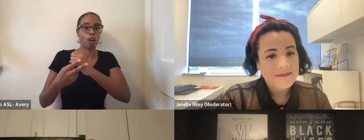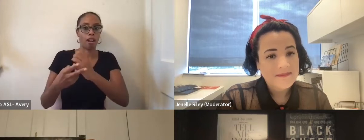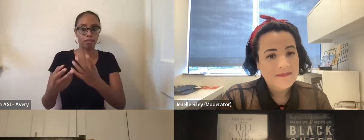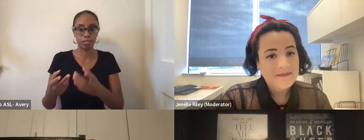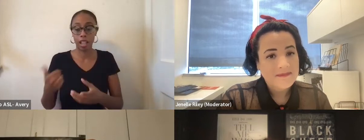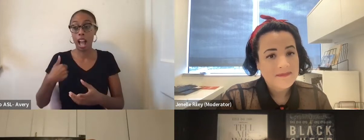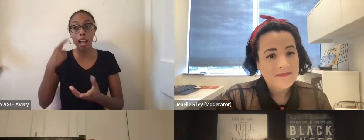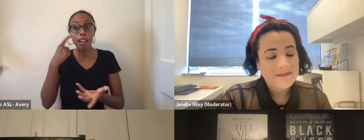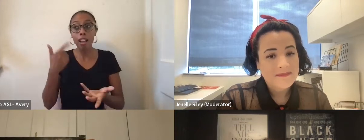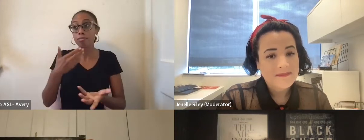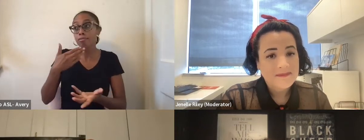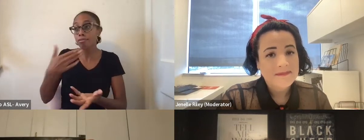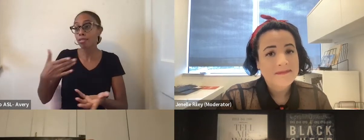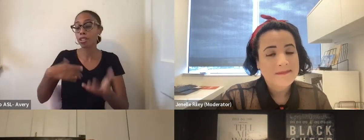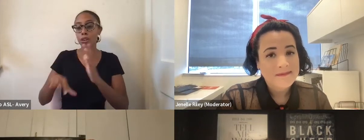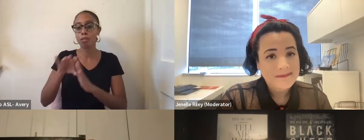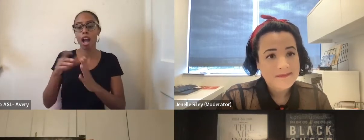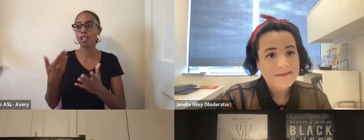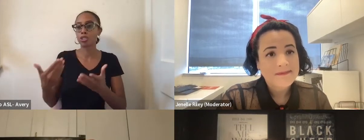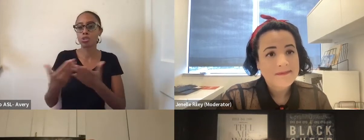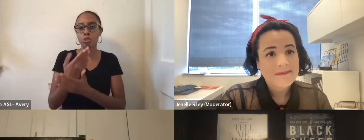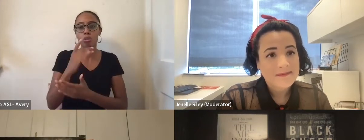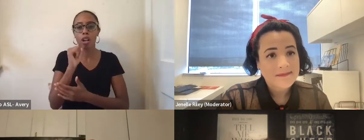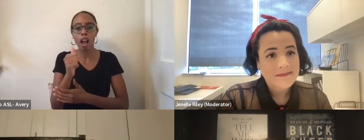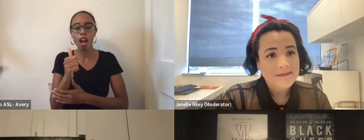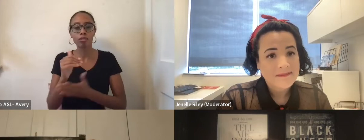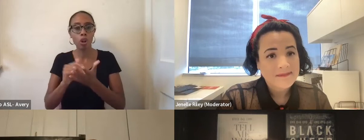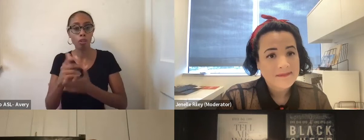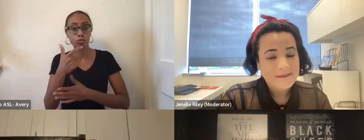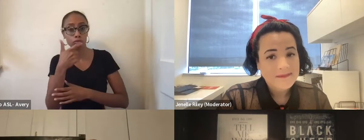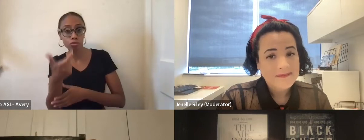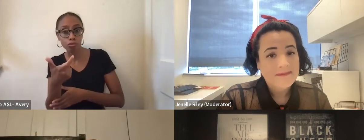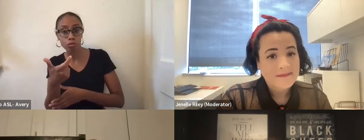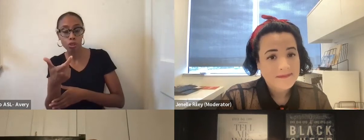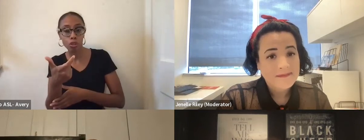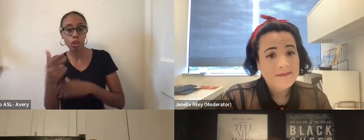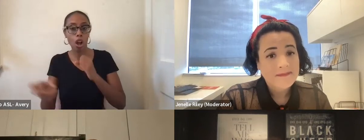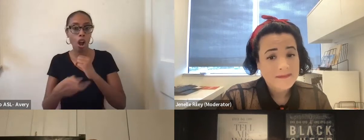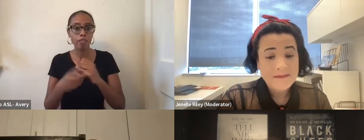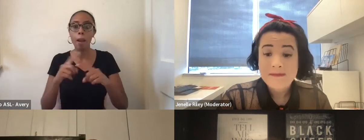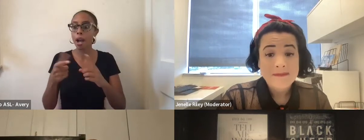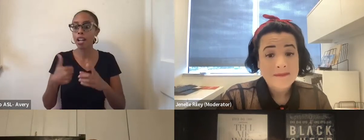I was hoping we would find within the archive the truth of the story, but also a new perspective